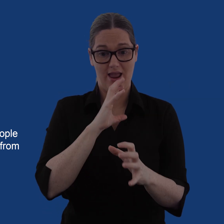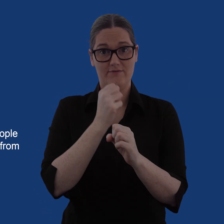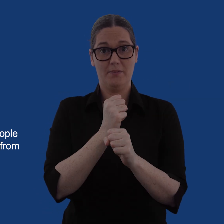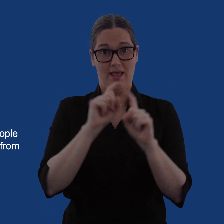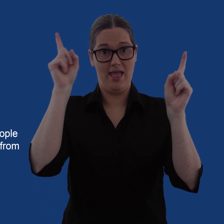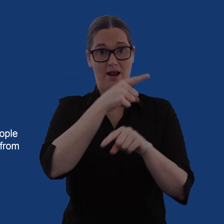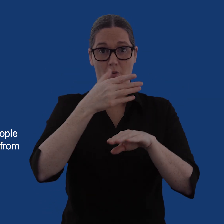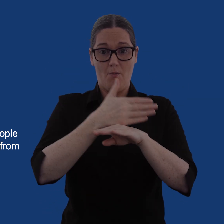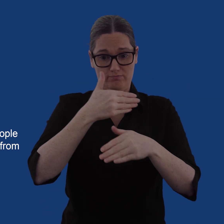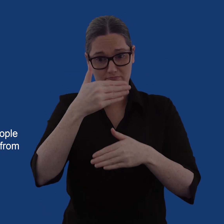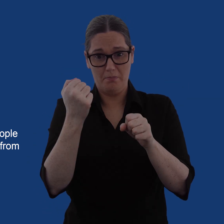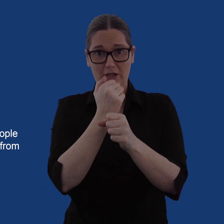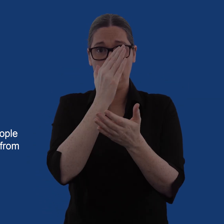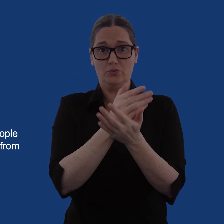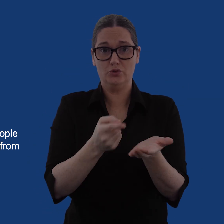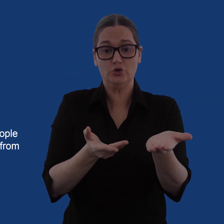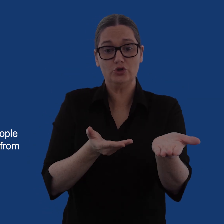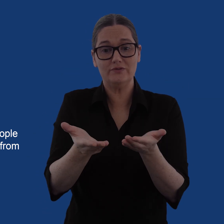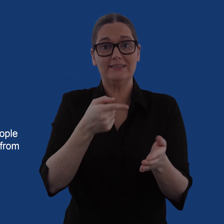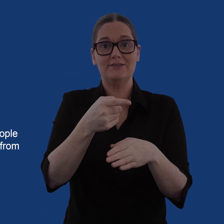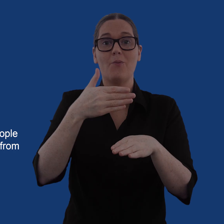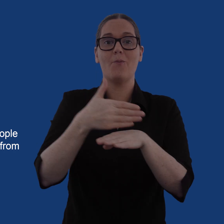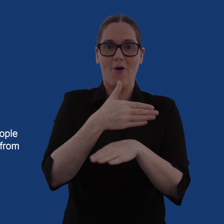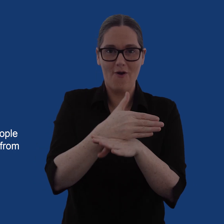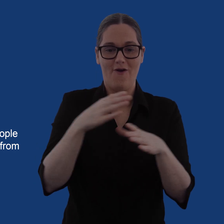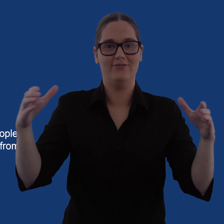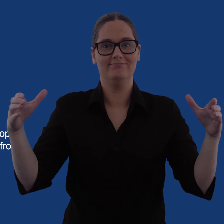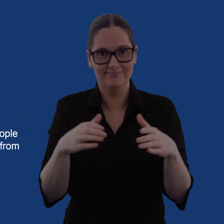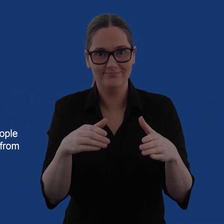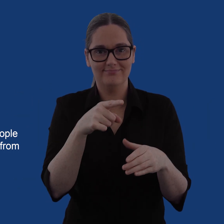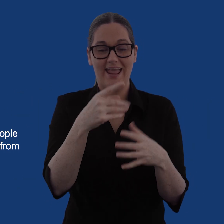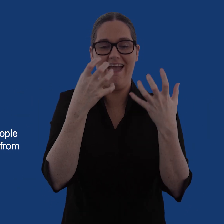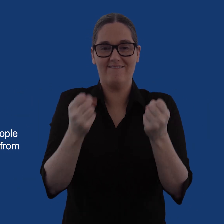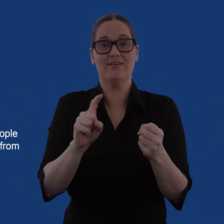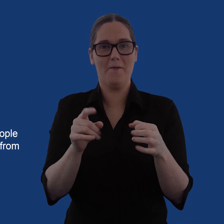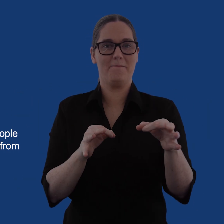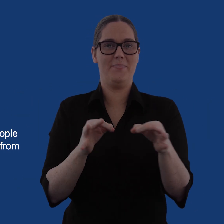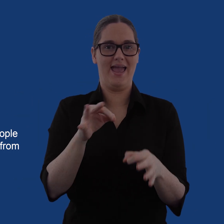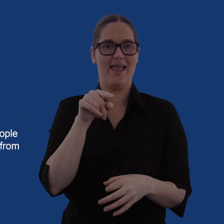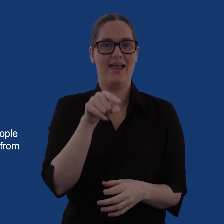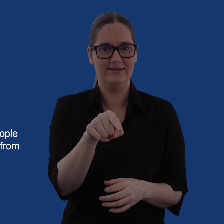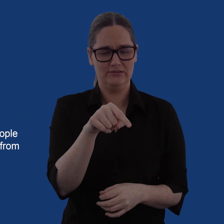Governments are working to make sure service work together and make a plan,